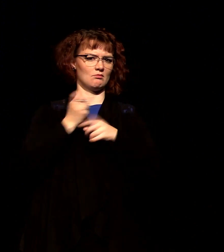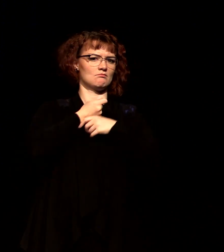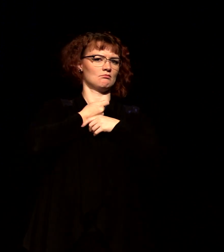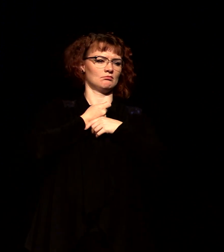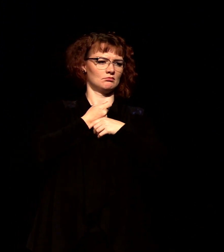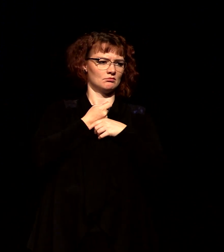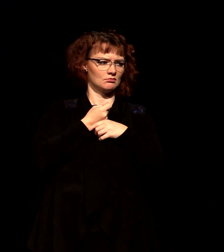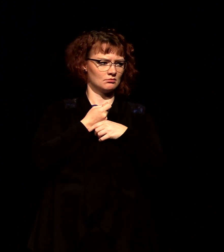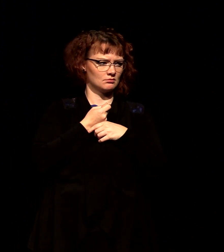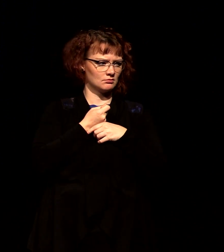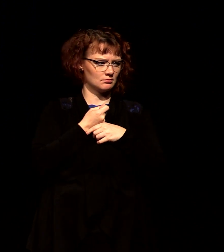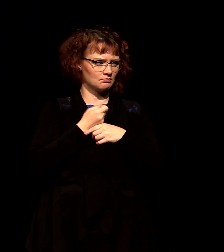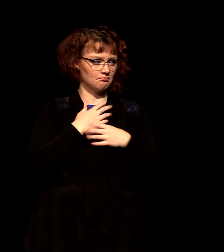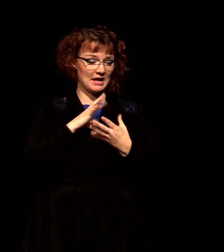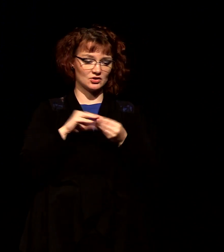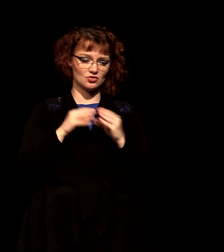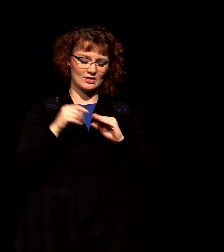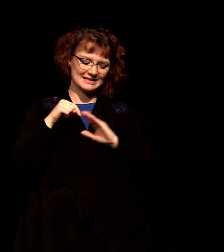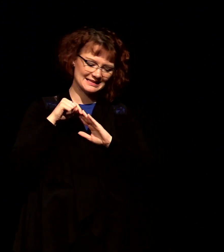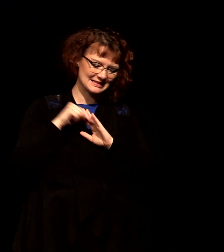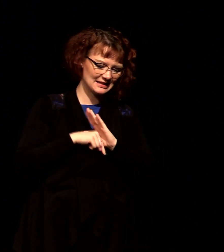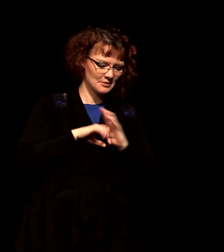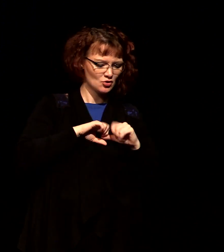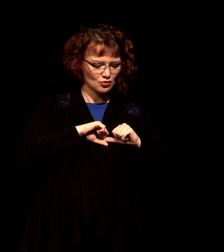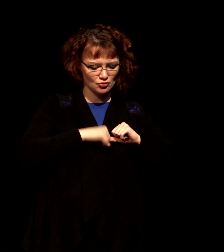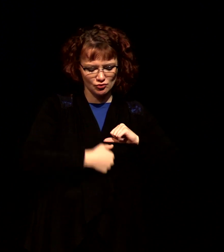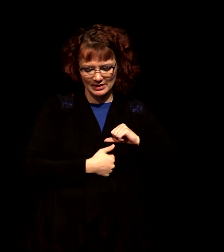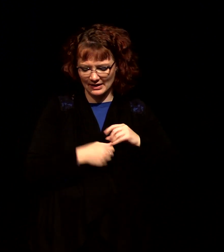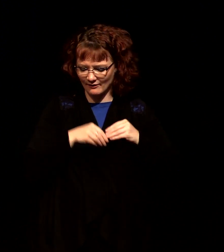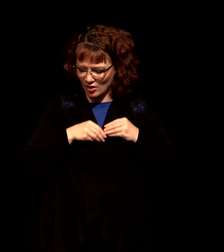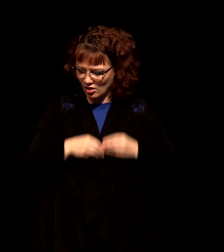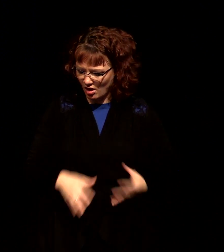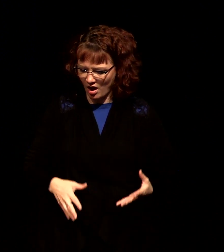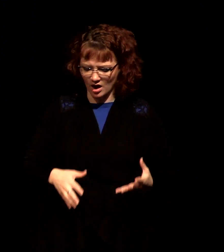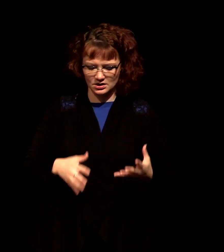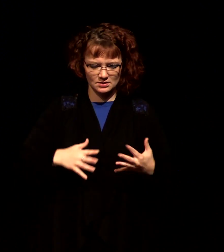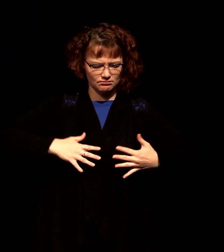Psalm 95, which is a painful remembrance of the disobedience